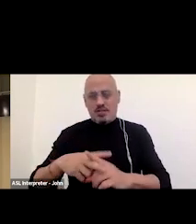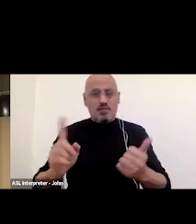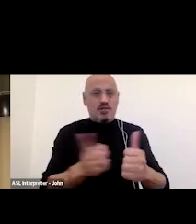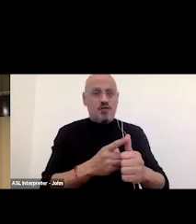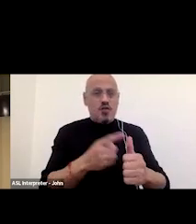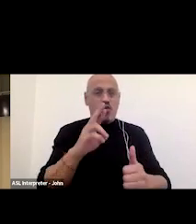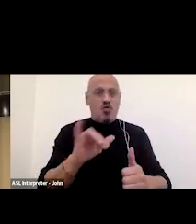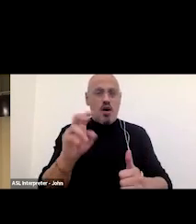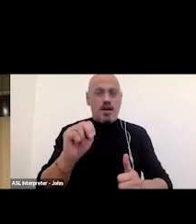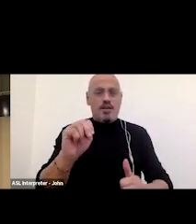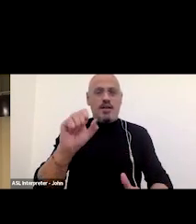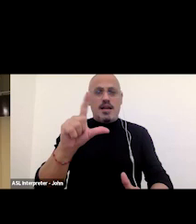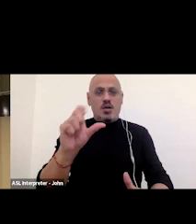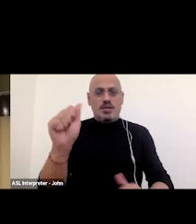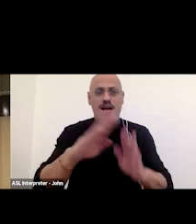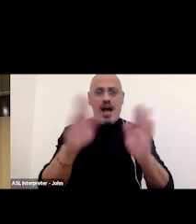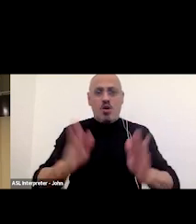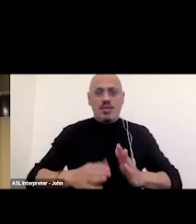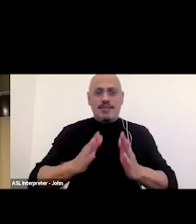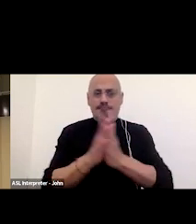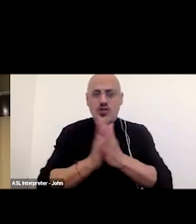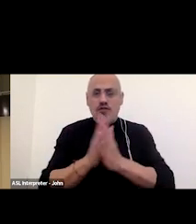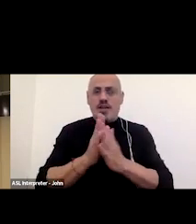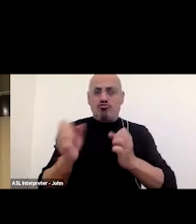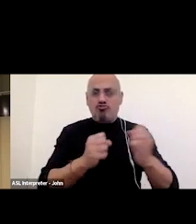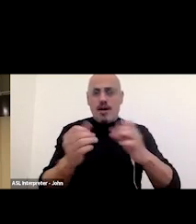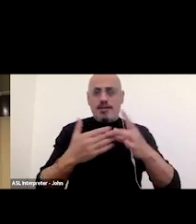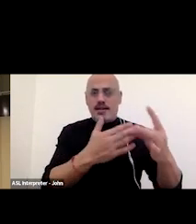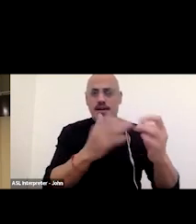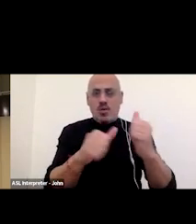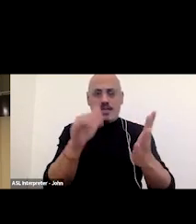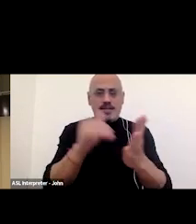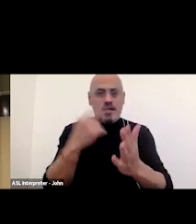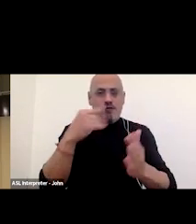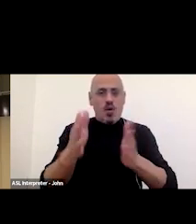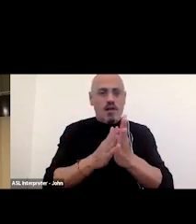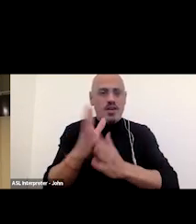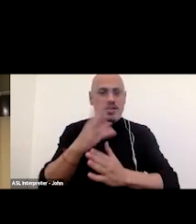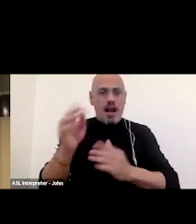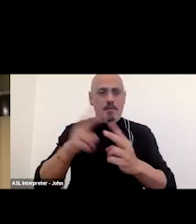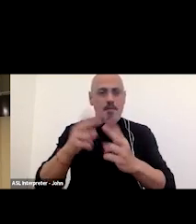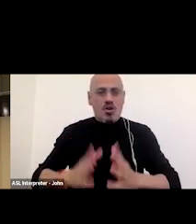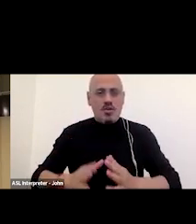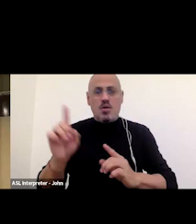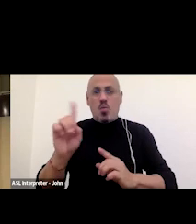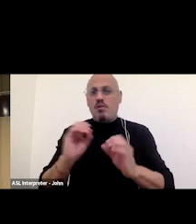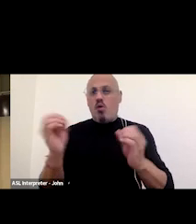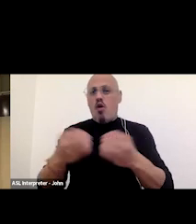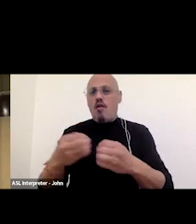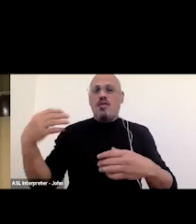Housing and Innovation and Strategy lead with the Center for Innovation and Partnership at the Office of Interagency Innovation